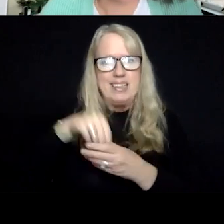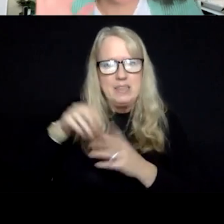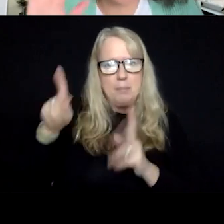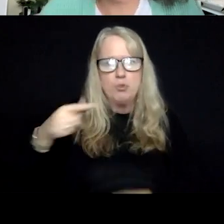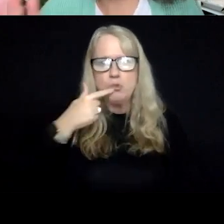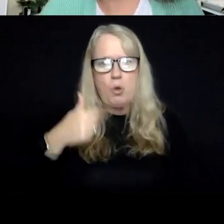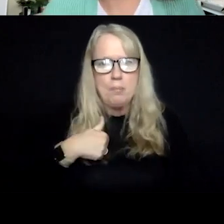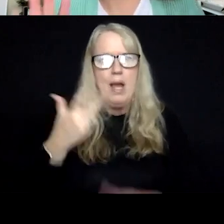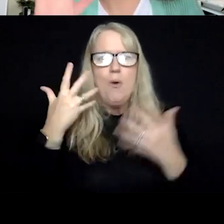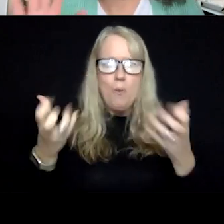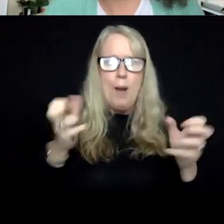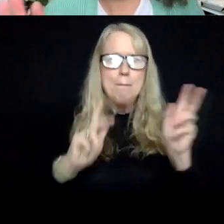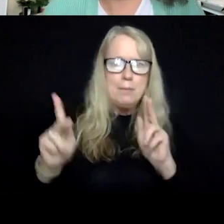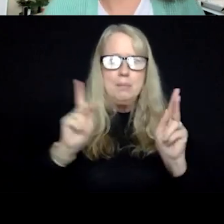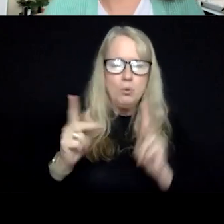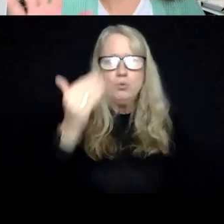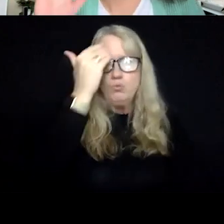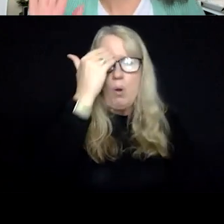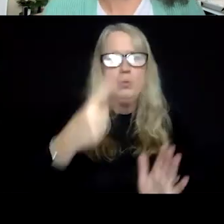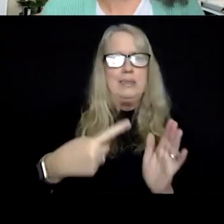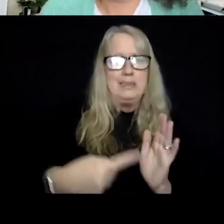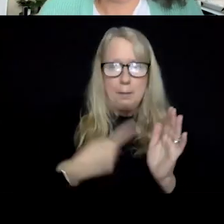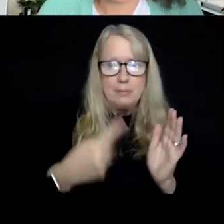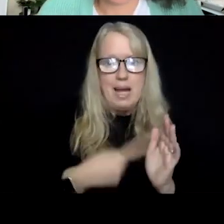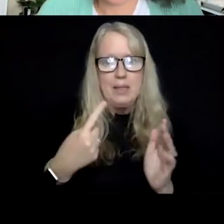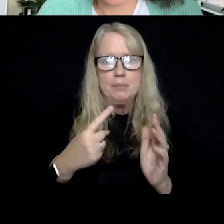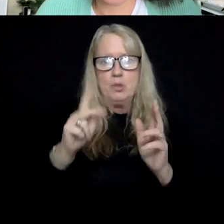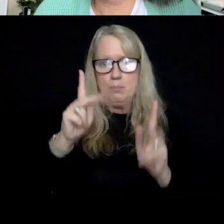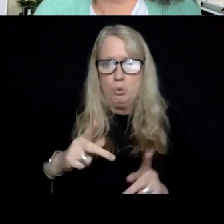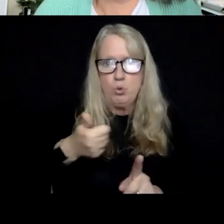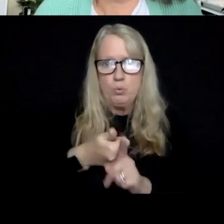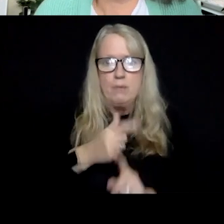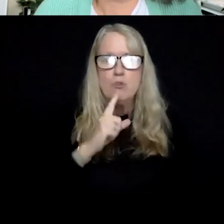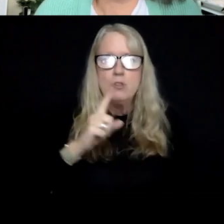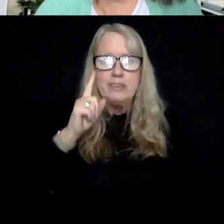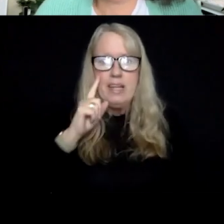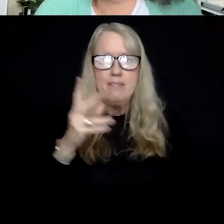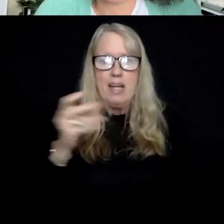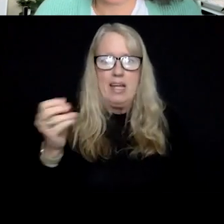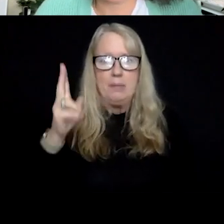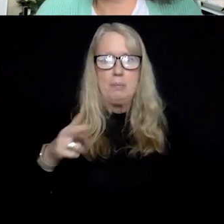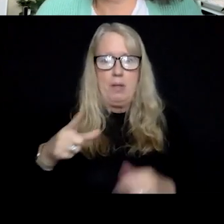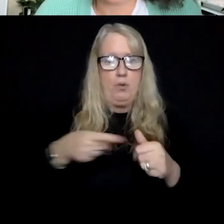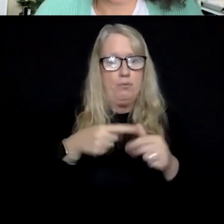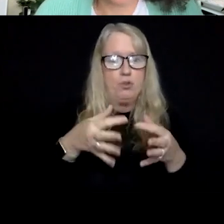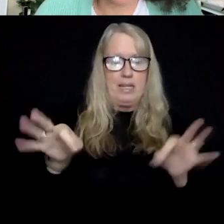WANTED PEOPLE TO KNOW THAT SOMETIMES PEOPLE WHO ARE DEAF AND HARD OF HEARING THEIR FIRST LANGUAGE IS ASL, BUT PEOPLE WHO LOSE